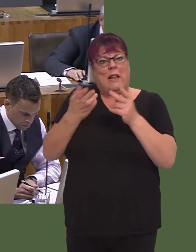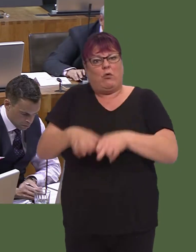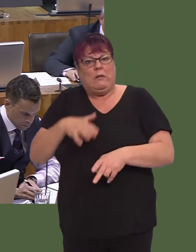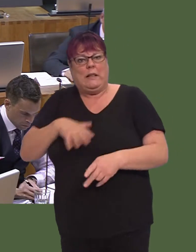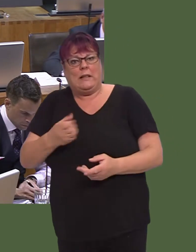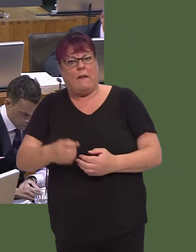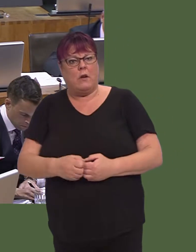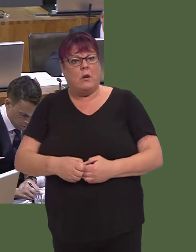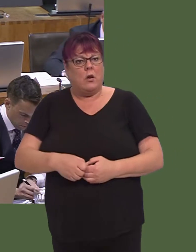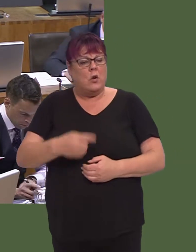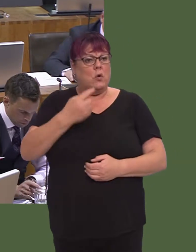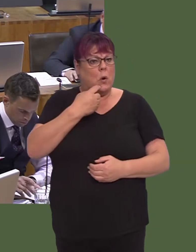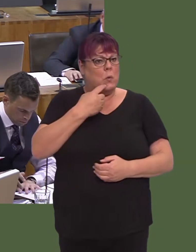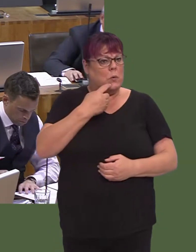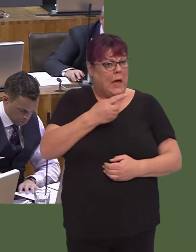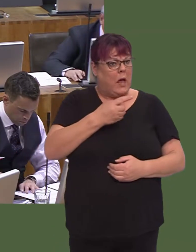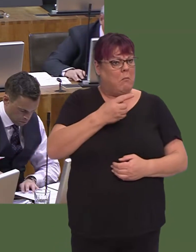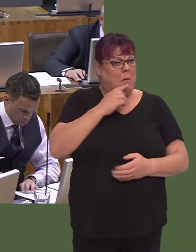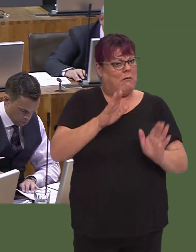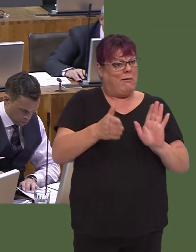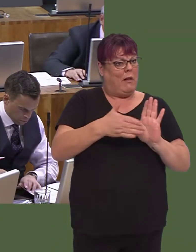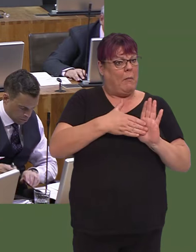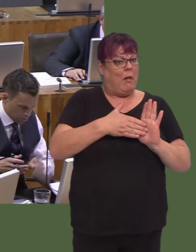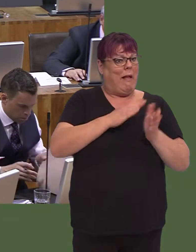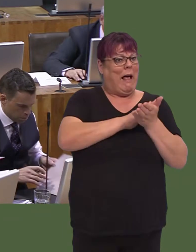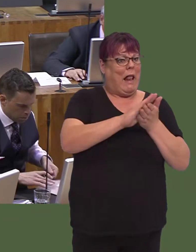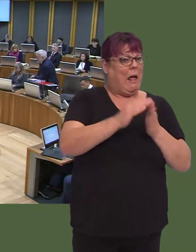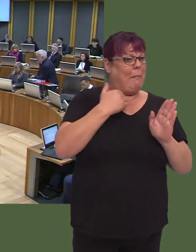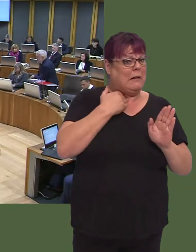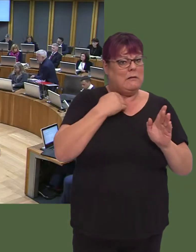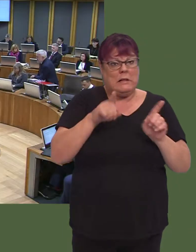If you're going to suggest that about Muslims, are you going to suggest the same about Jews?